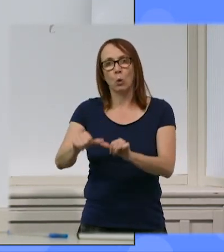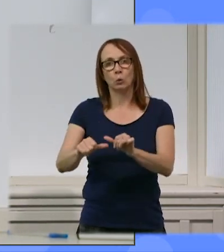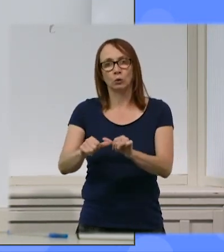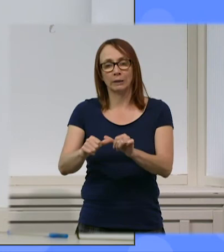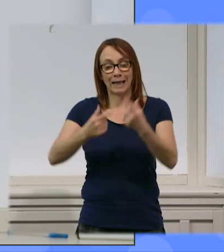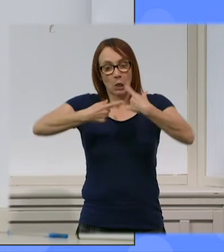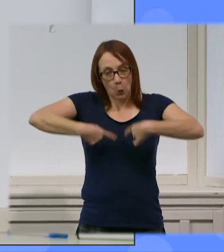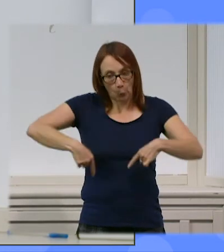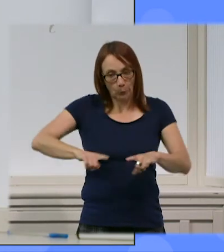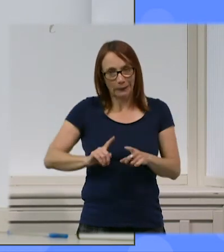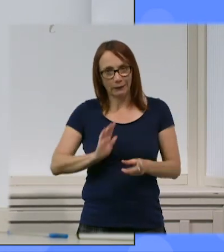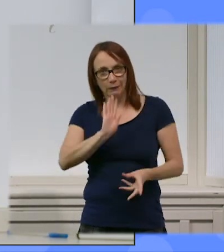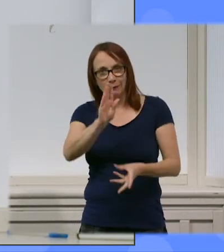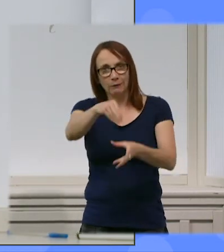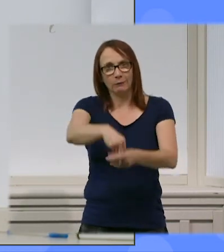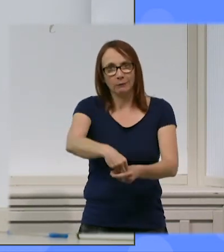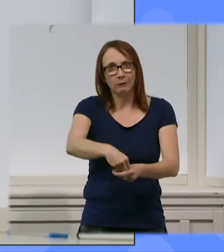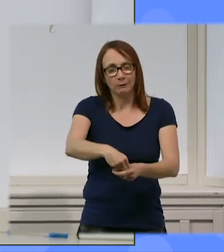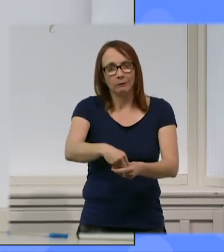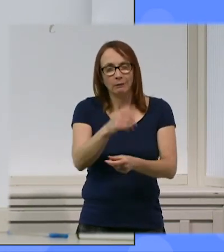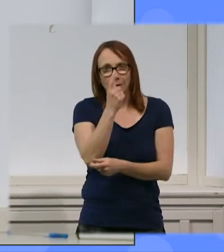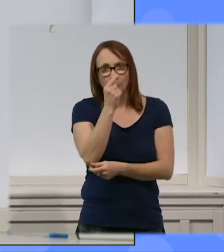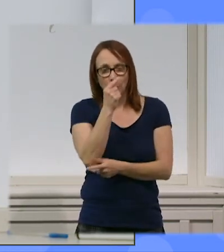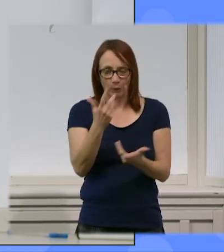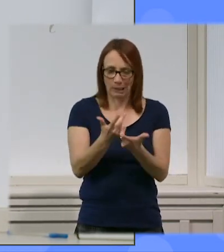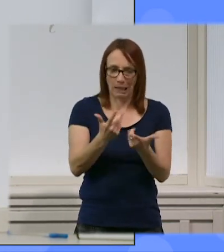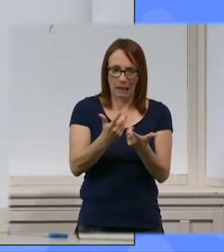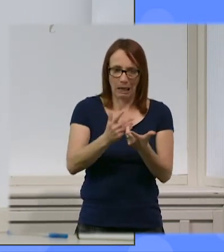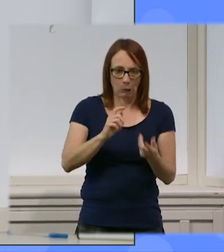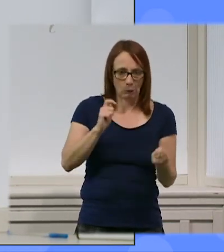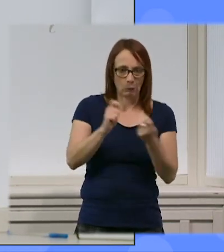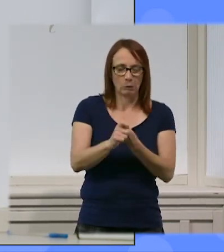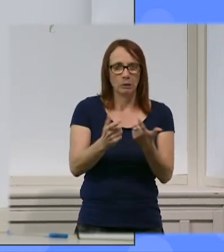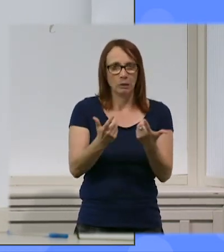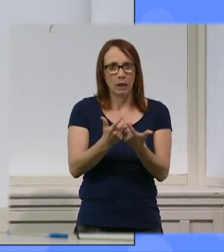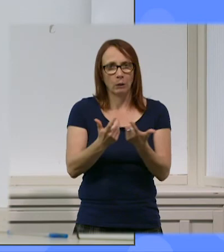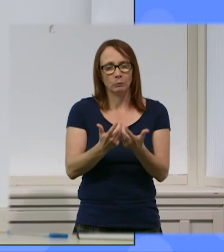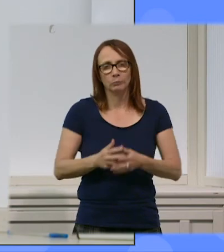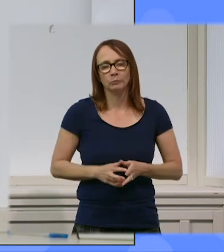part in in in determining how we build our country and it's clear that we as